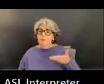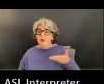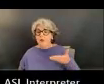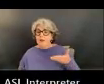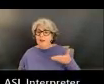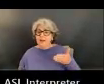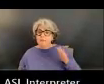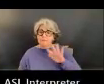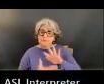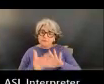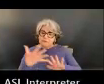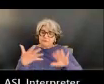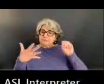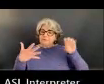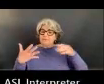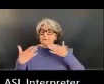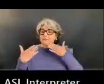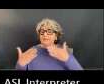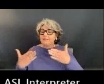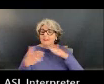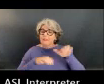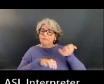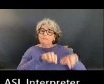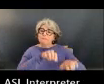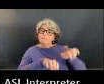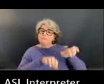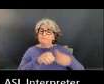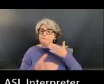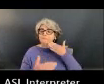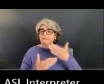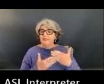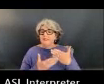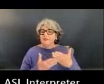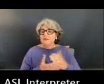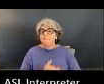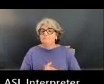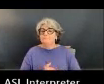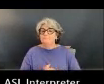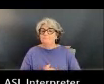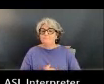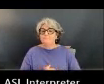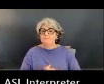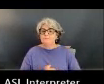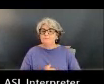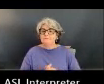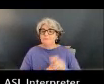Welcome, Chris. Thank you all for putting in the chat where you're at,